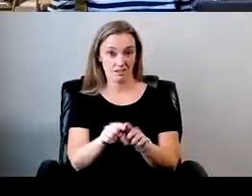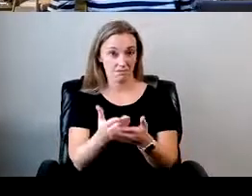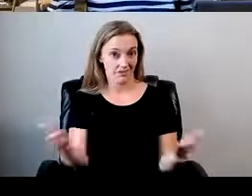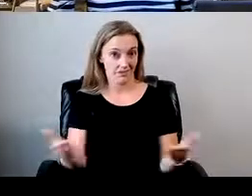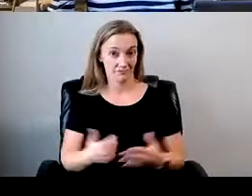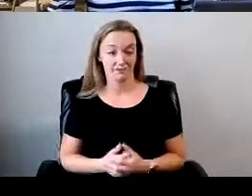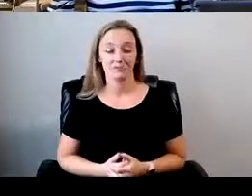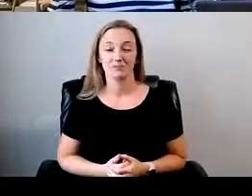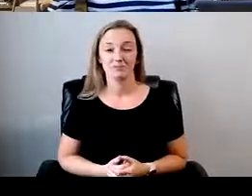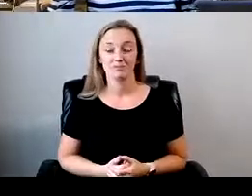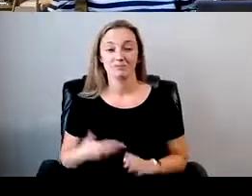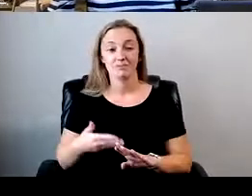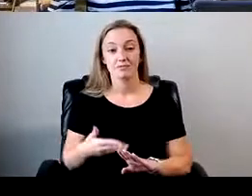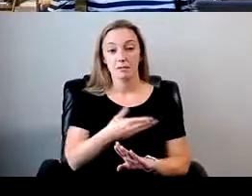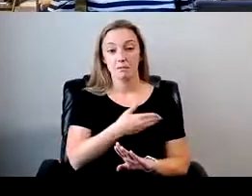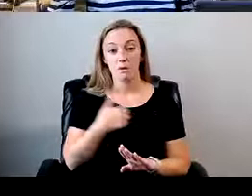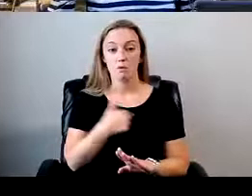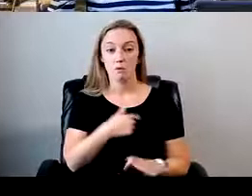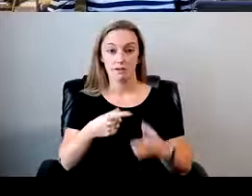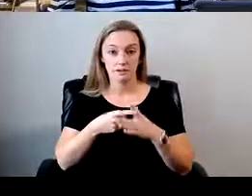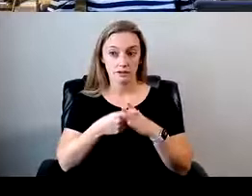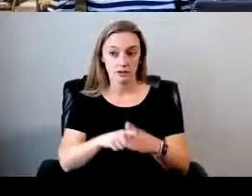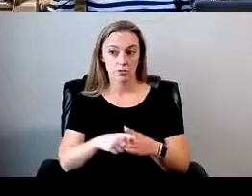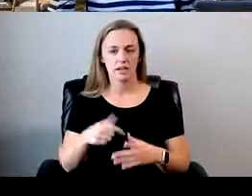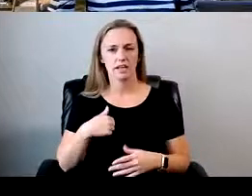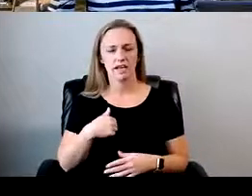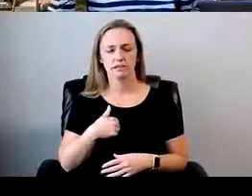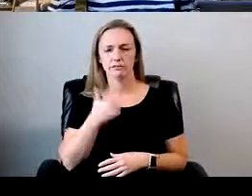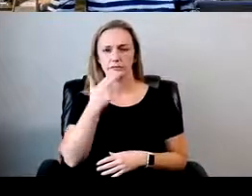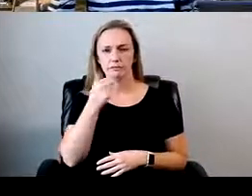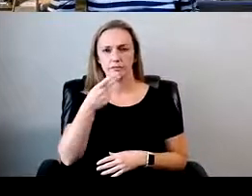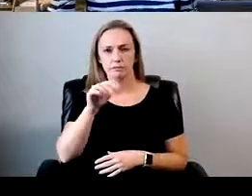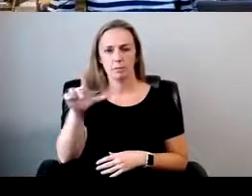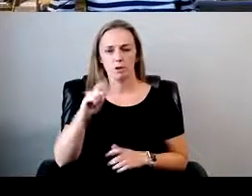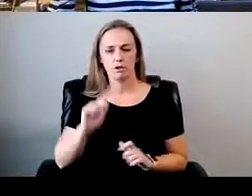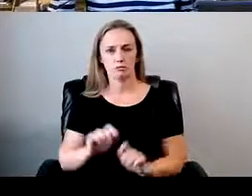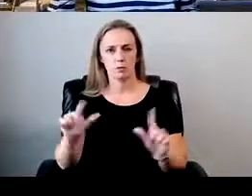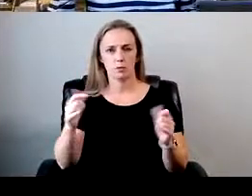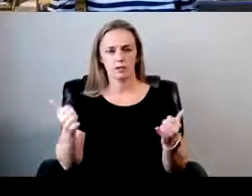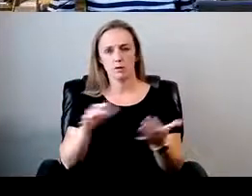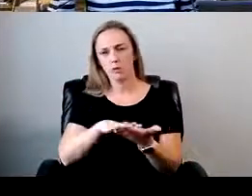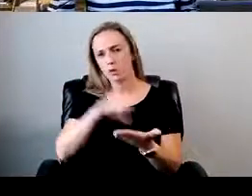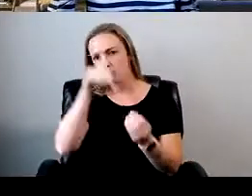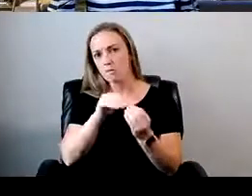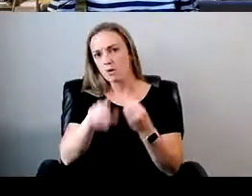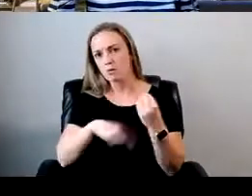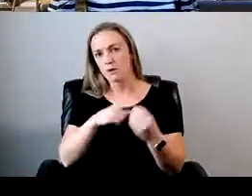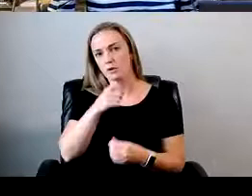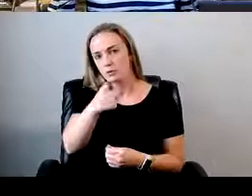So before we get started, we do have a little poll for you. I'm gonna launch right now just to learn a little bit more about you and who's on the webinar.